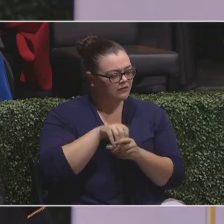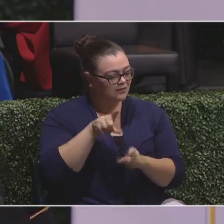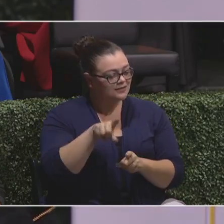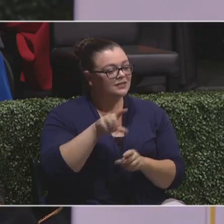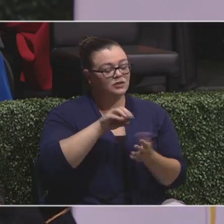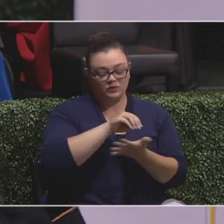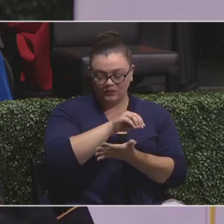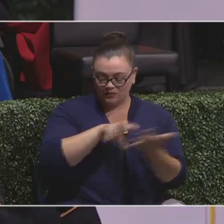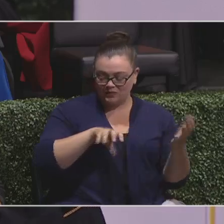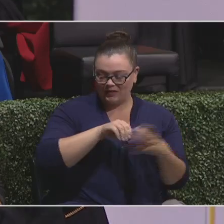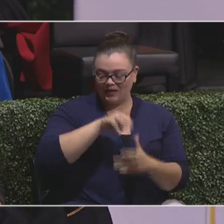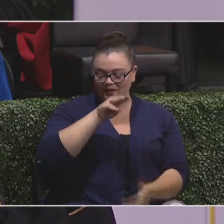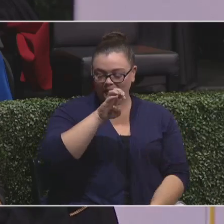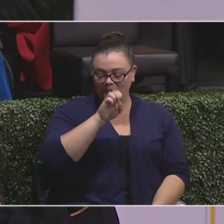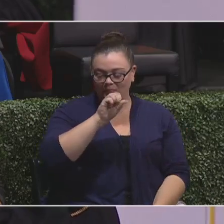THEIR RESEARCH.